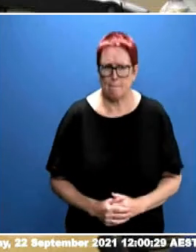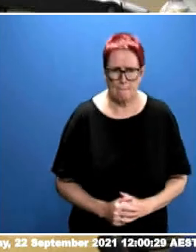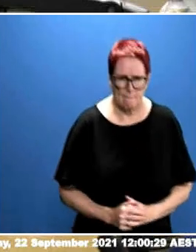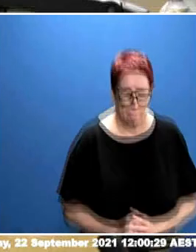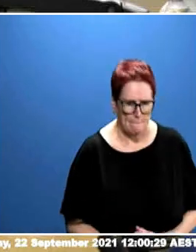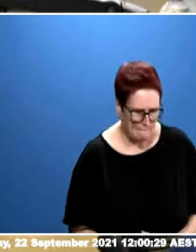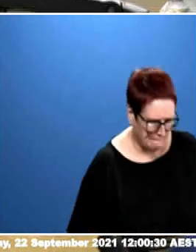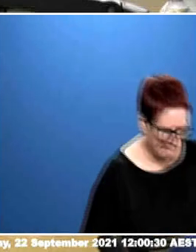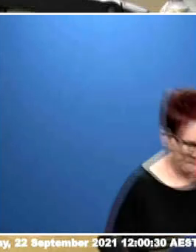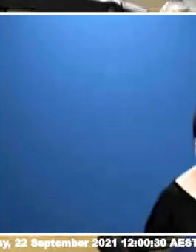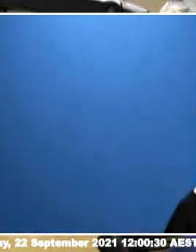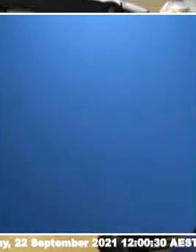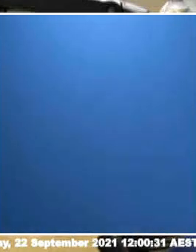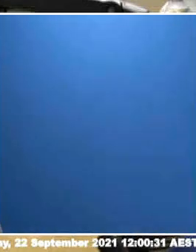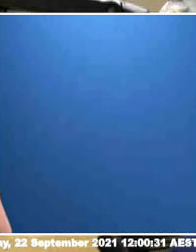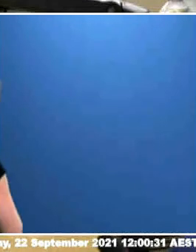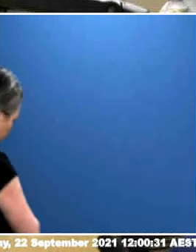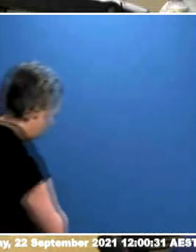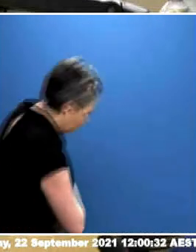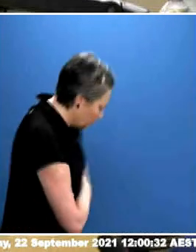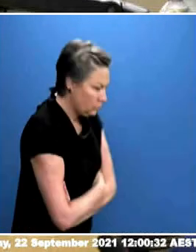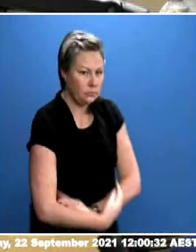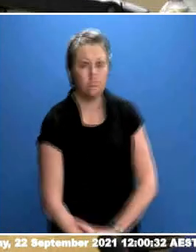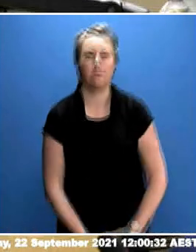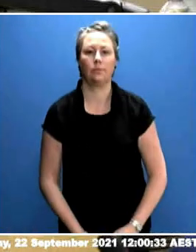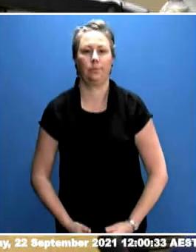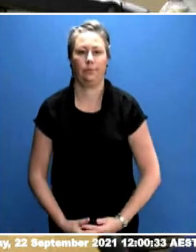Yes, from my understanding, a lot of our clients are in residential